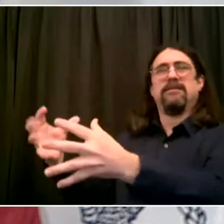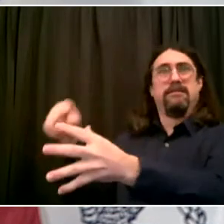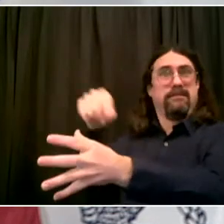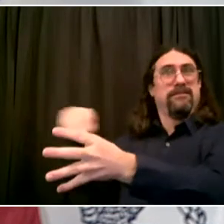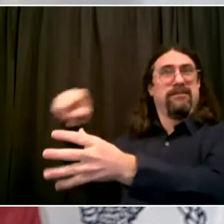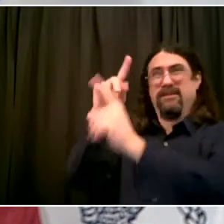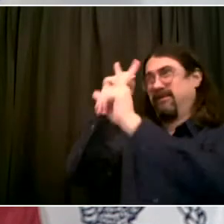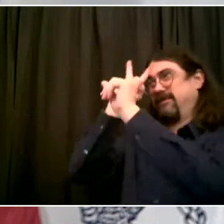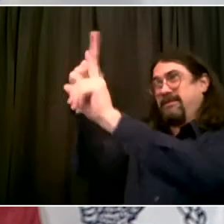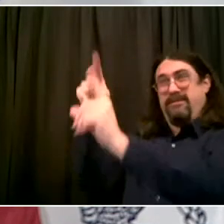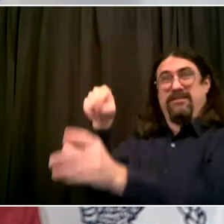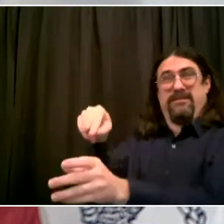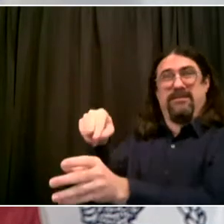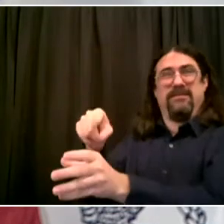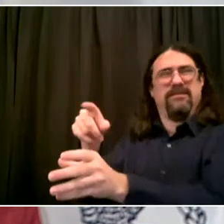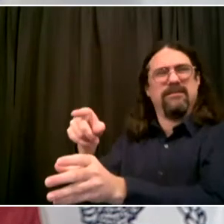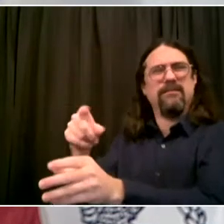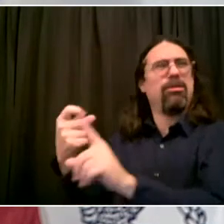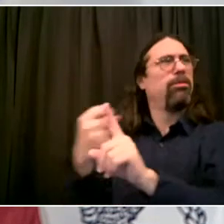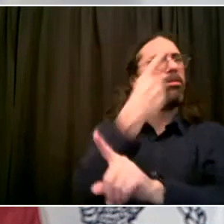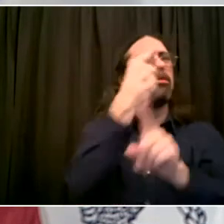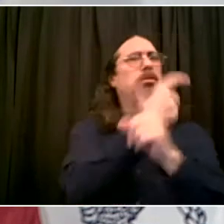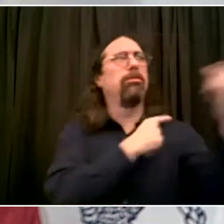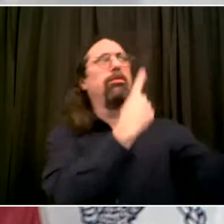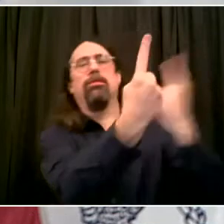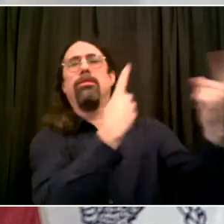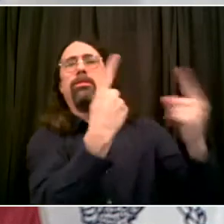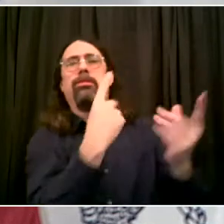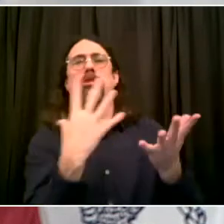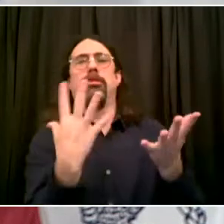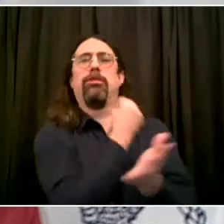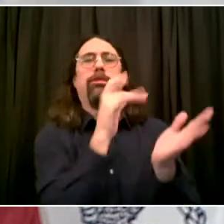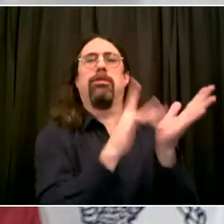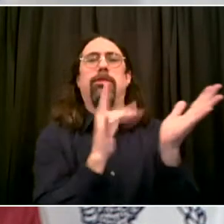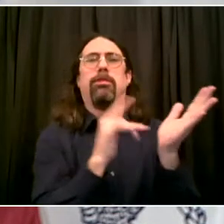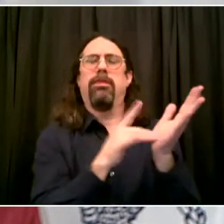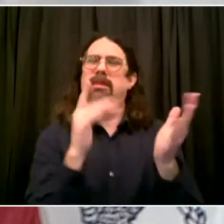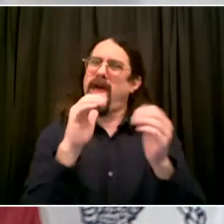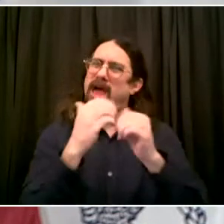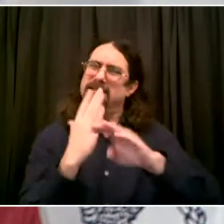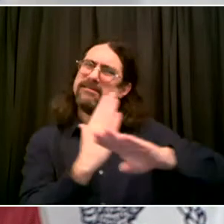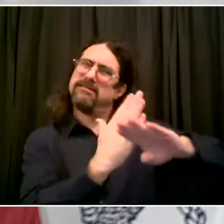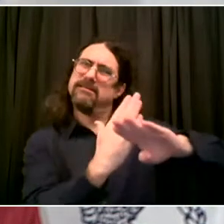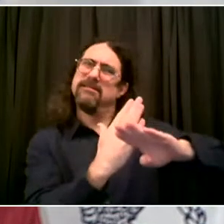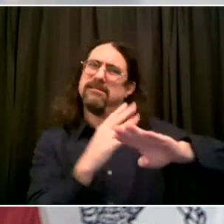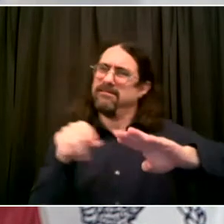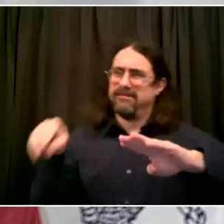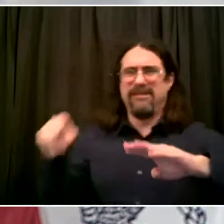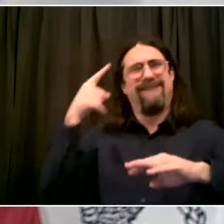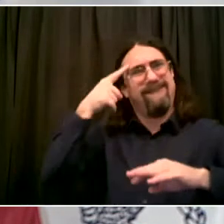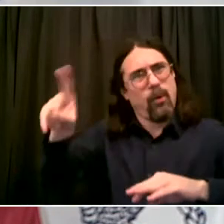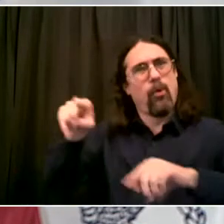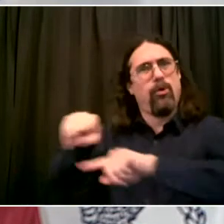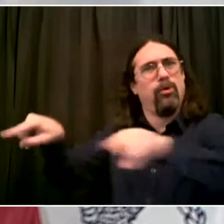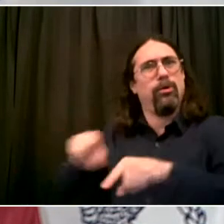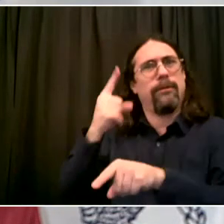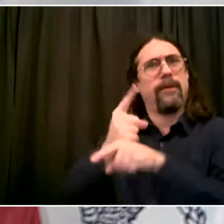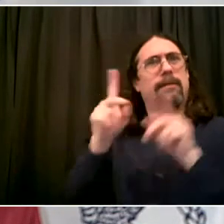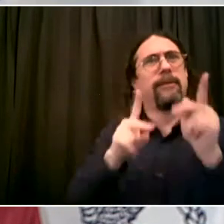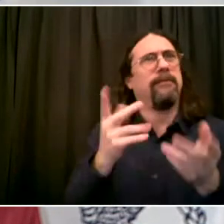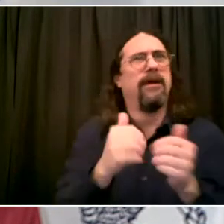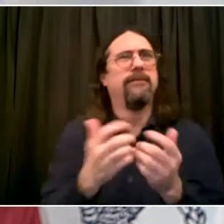SUPUPOSPED TO BE